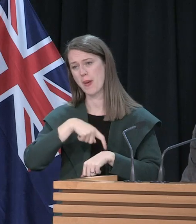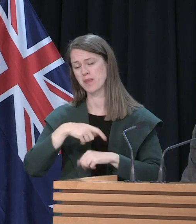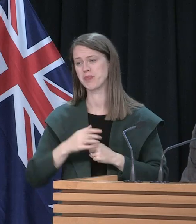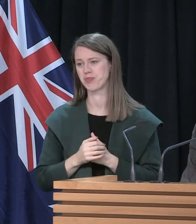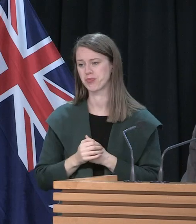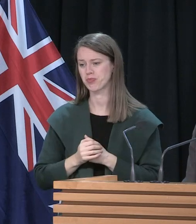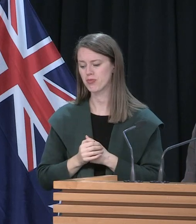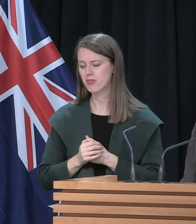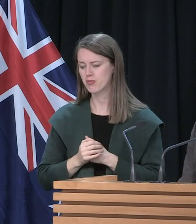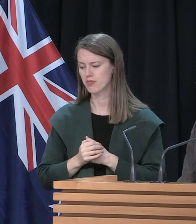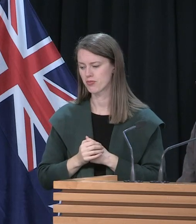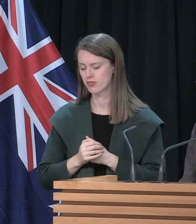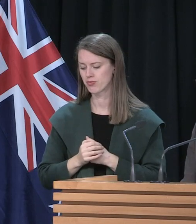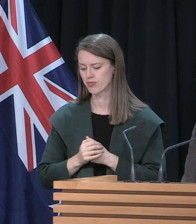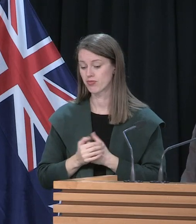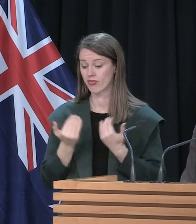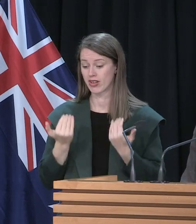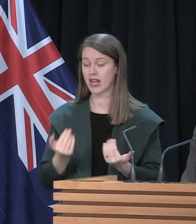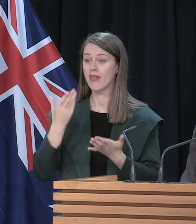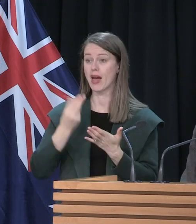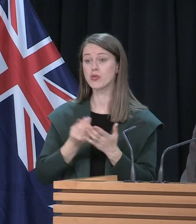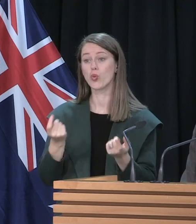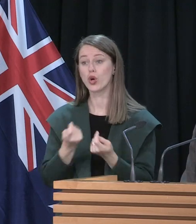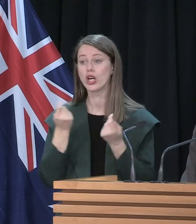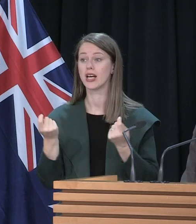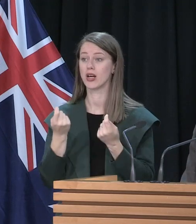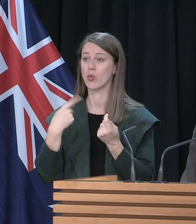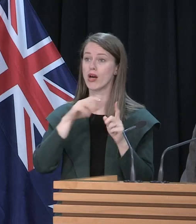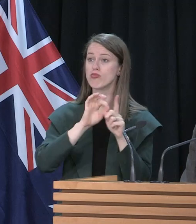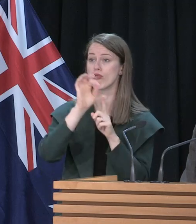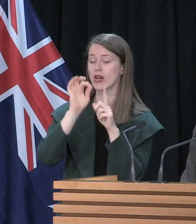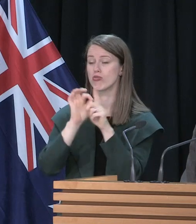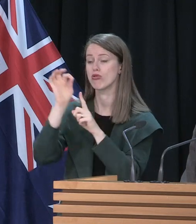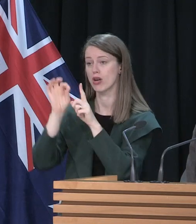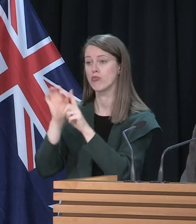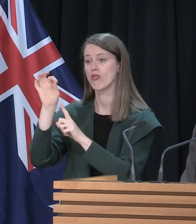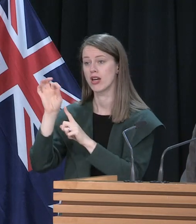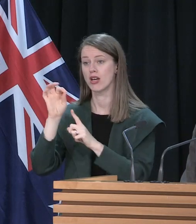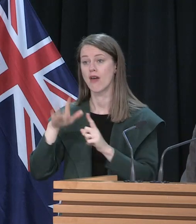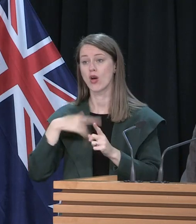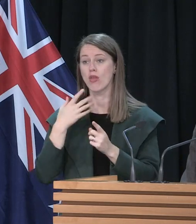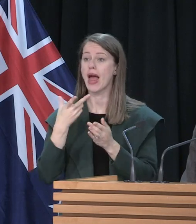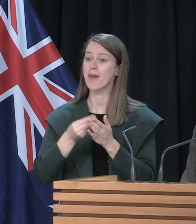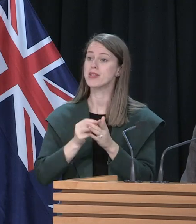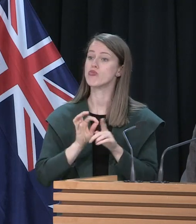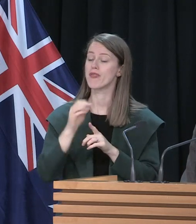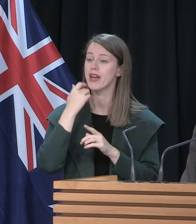when everyone was more vigilant? >>. >> MINISTER Everybody was working as fast as they could